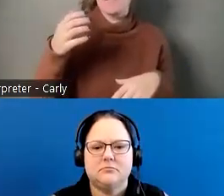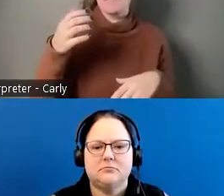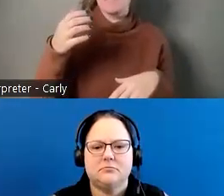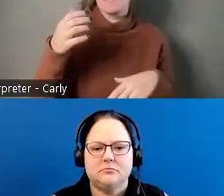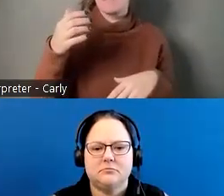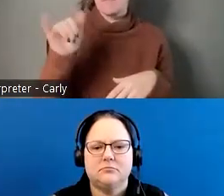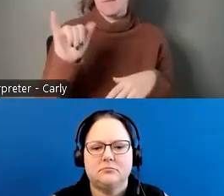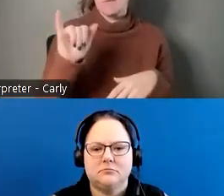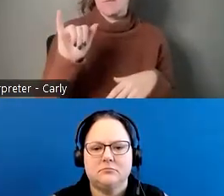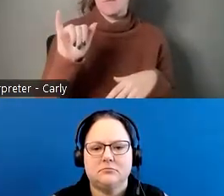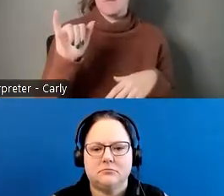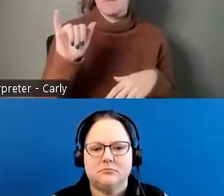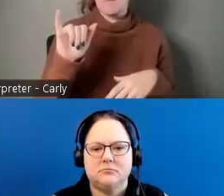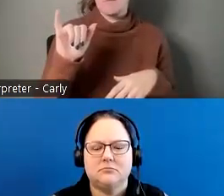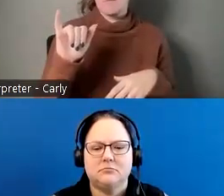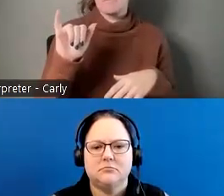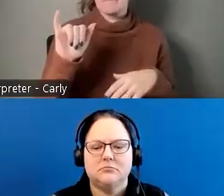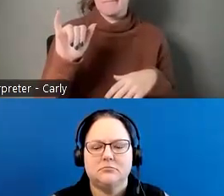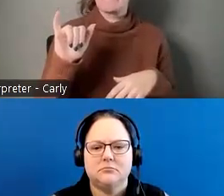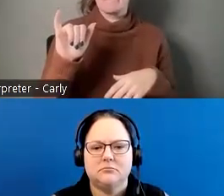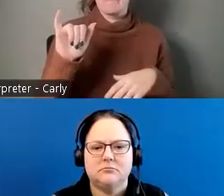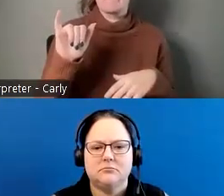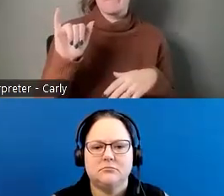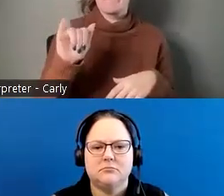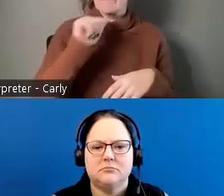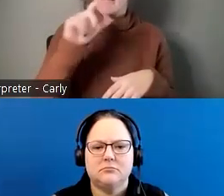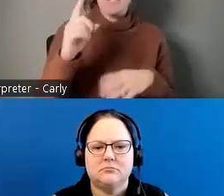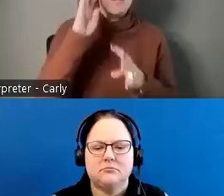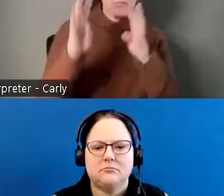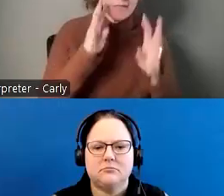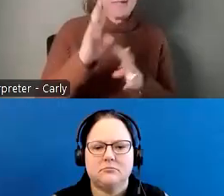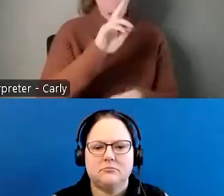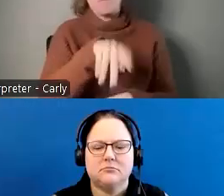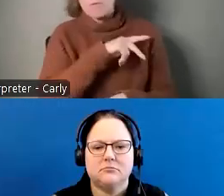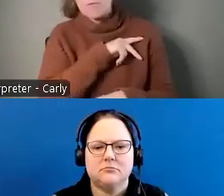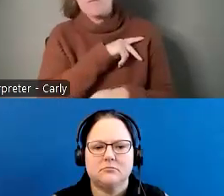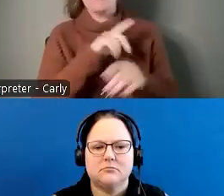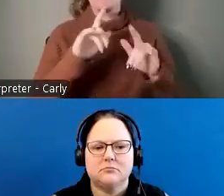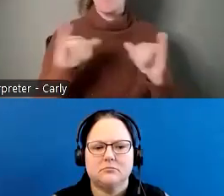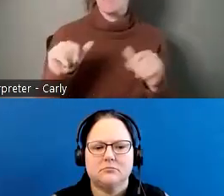just uh the um that it's uh creative and personal um but there's also practice like there's this